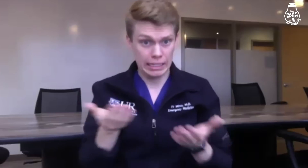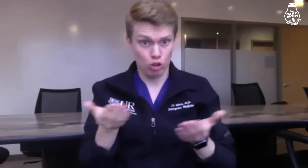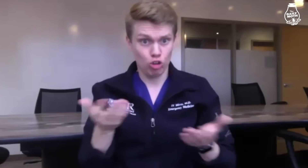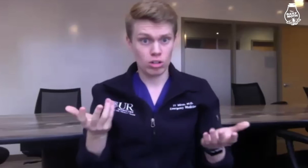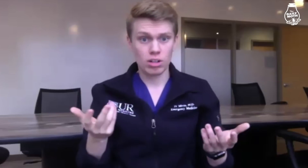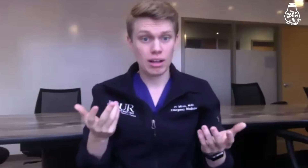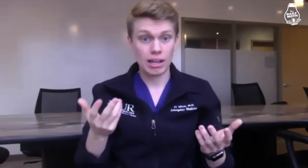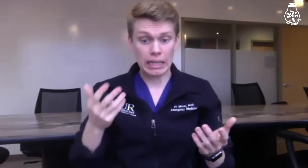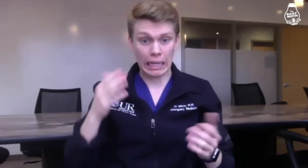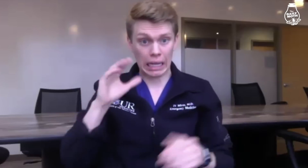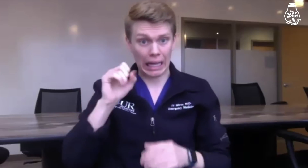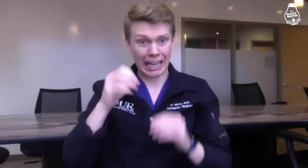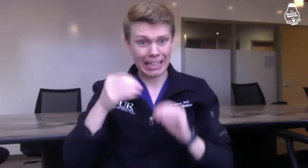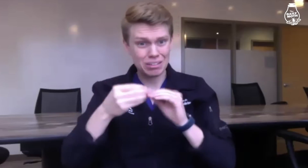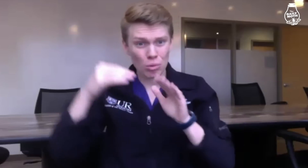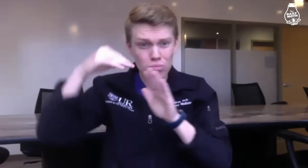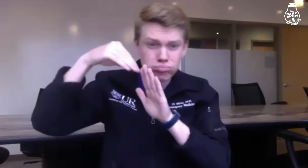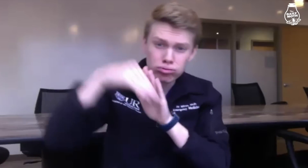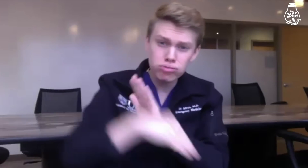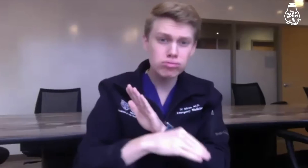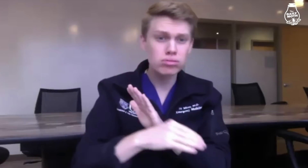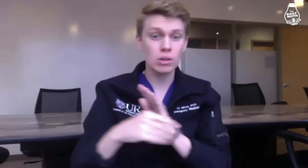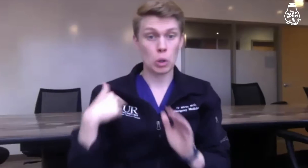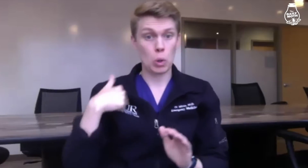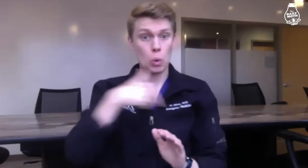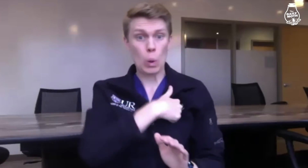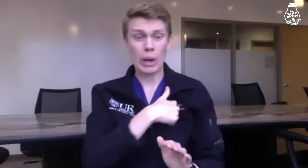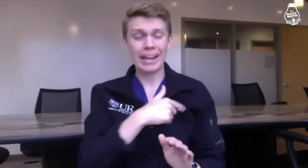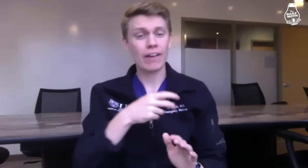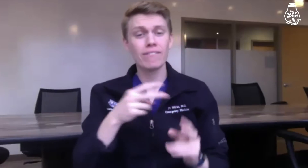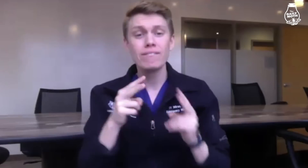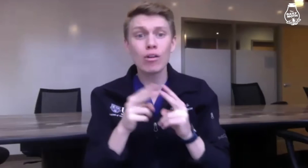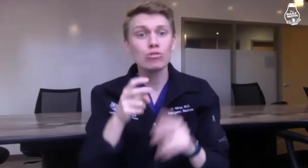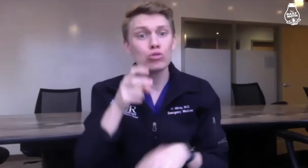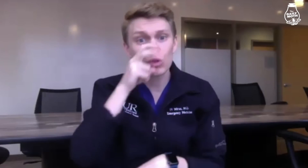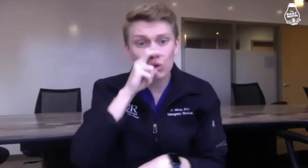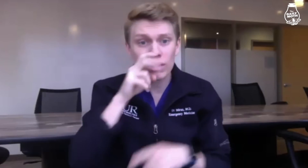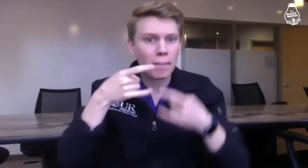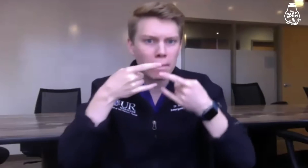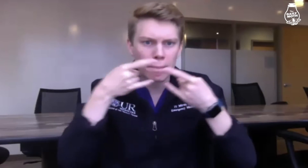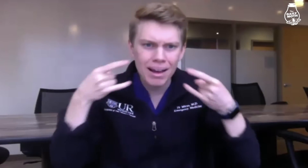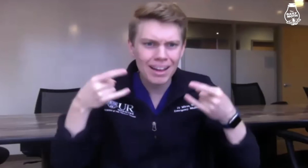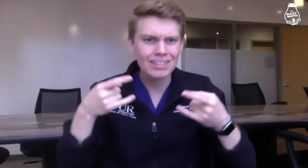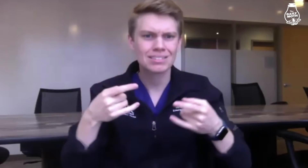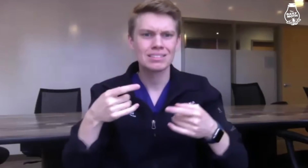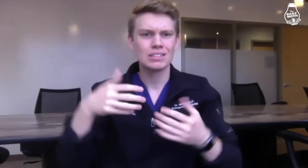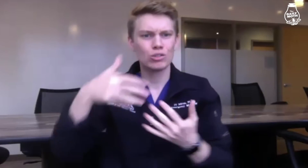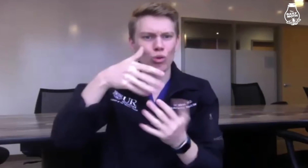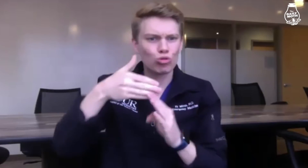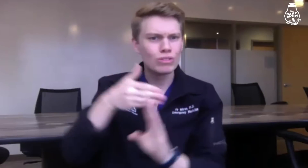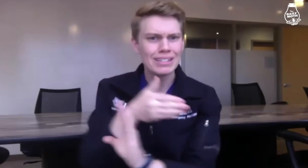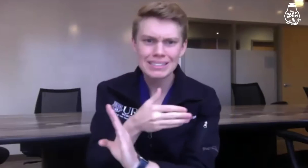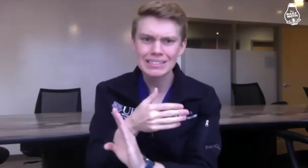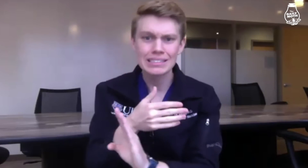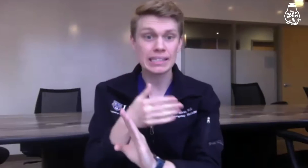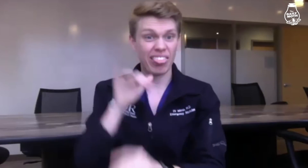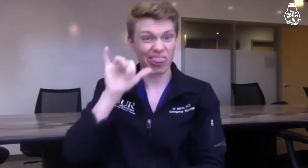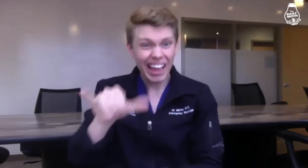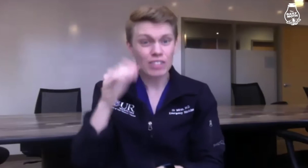here, the case numbers are going down significantly. We have a very strict mask and social distancing policy.